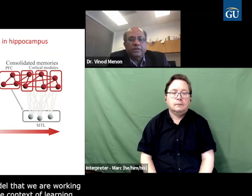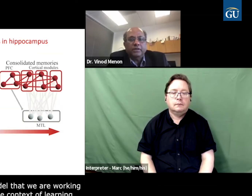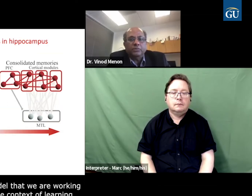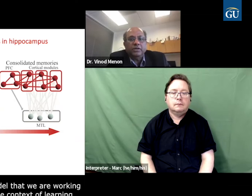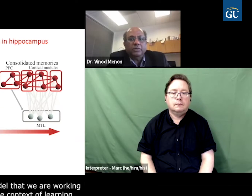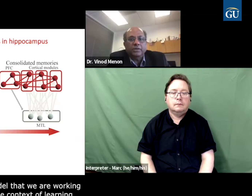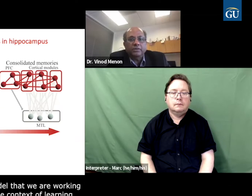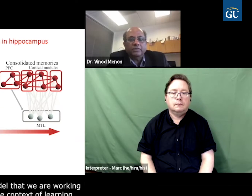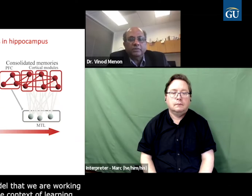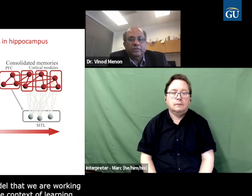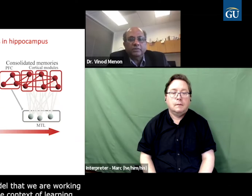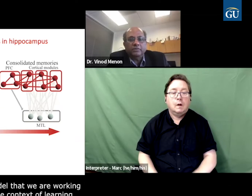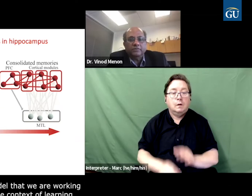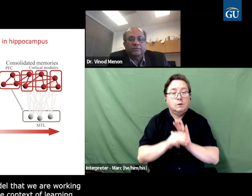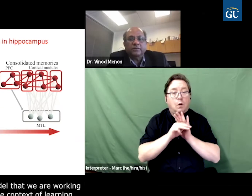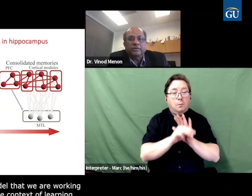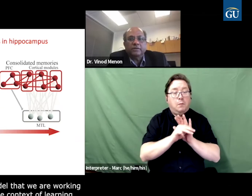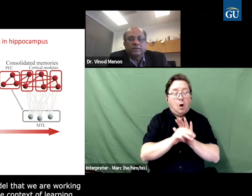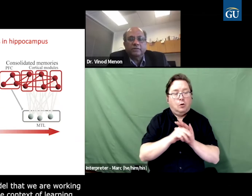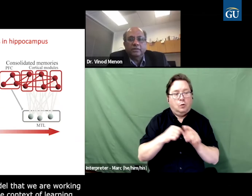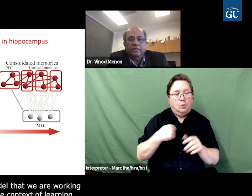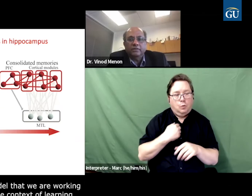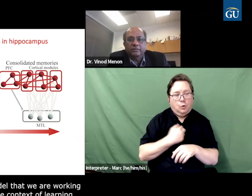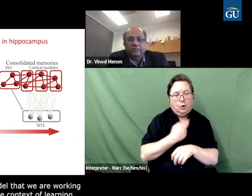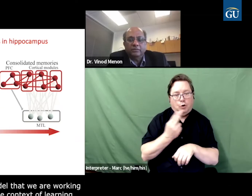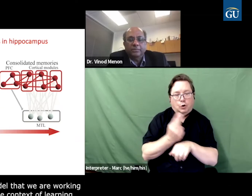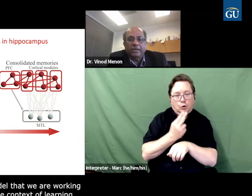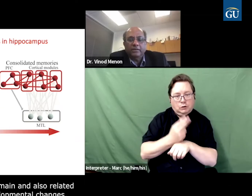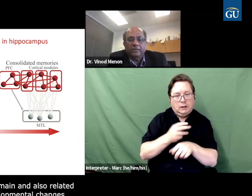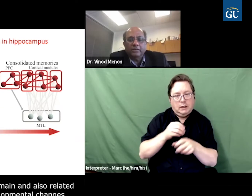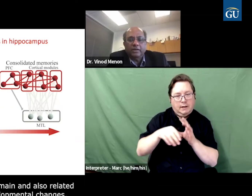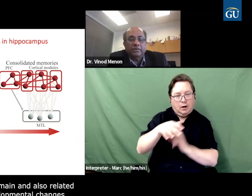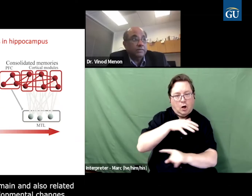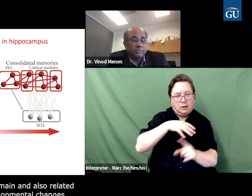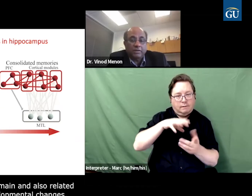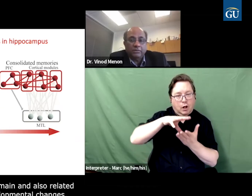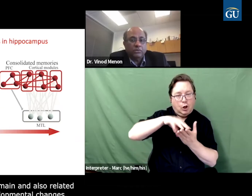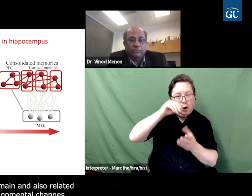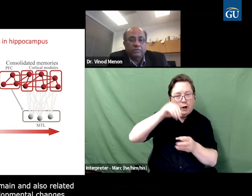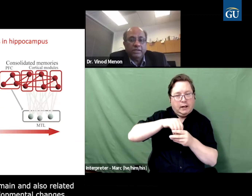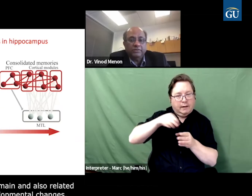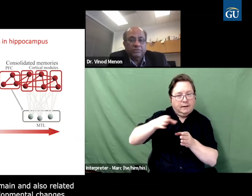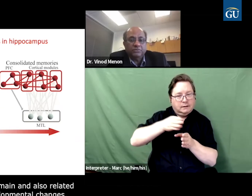um that we are working with in the